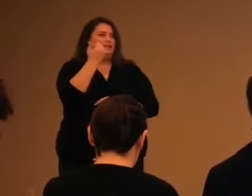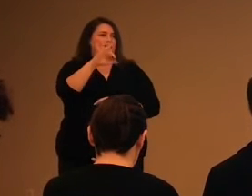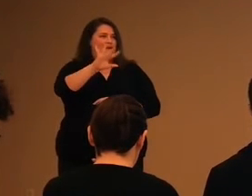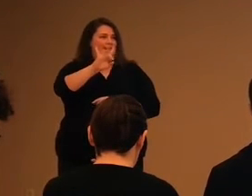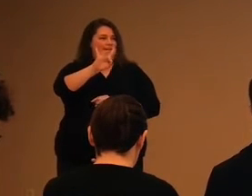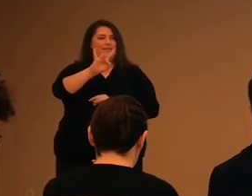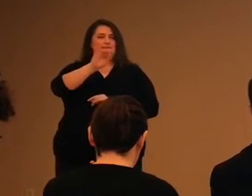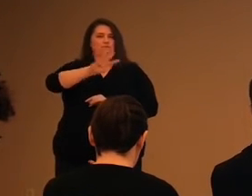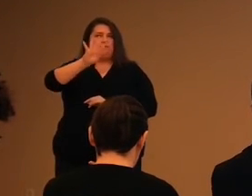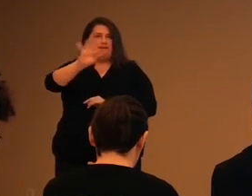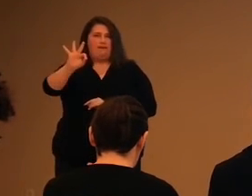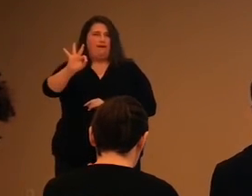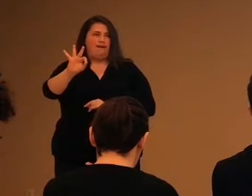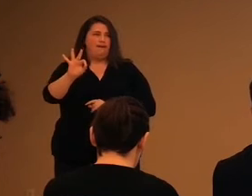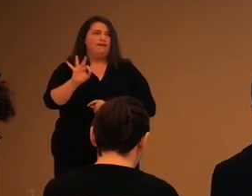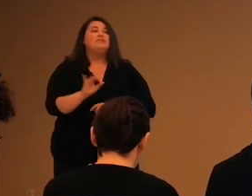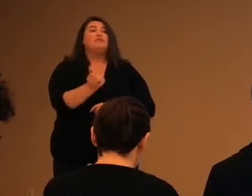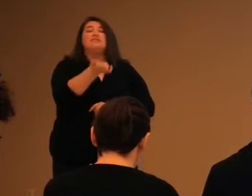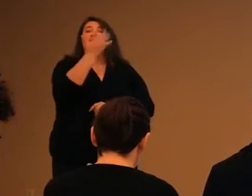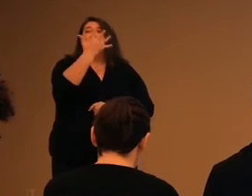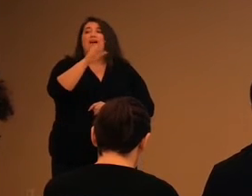representation of five blocks of the leve waterfront